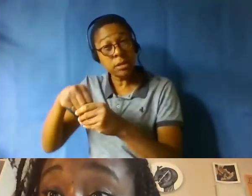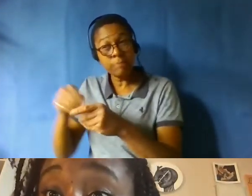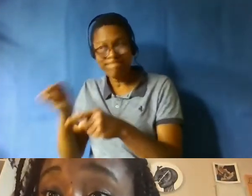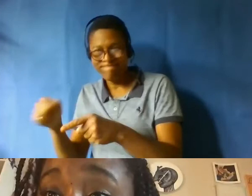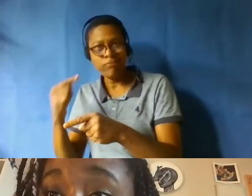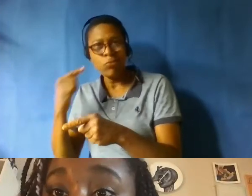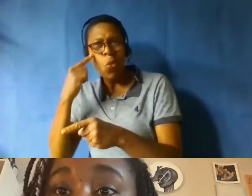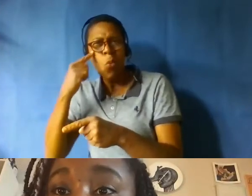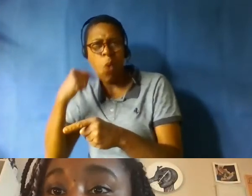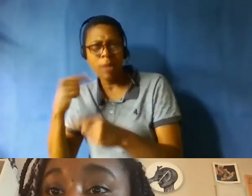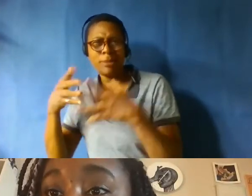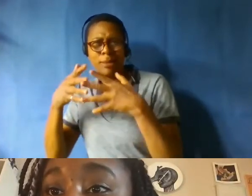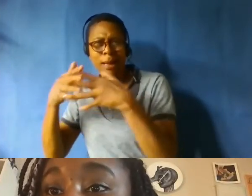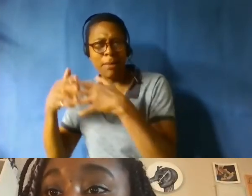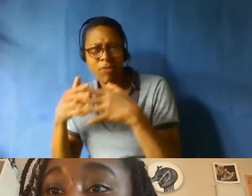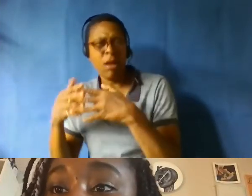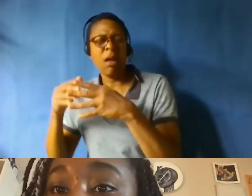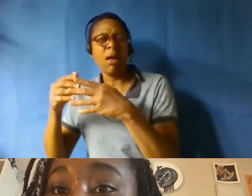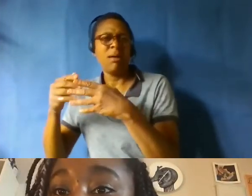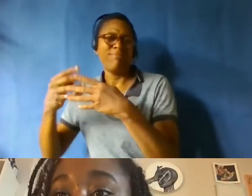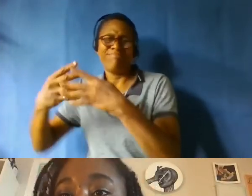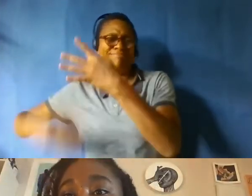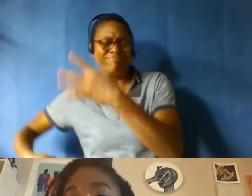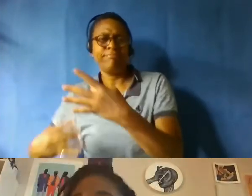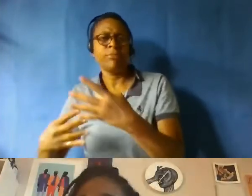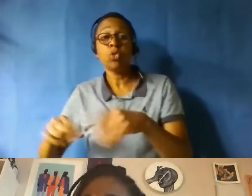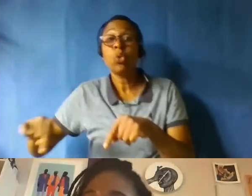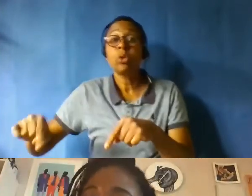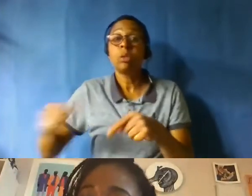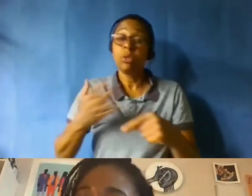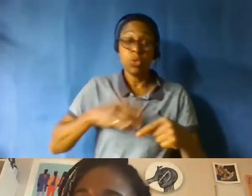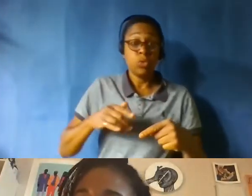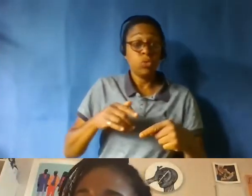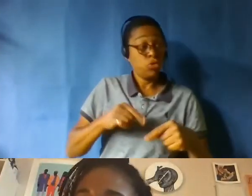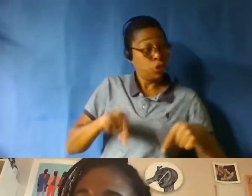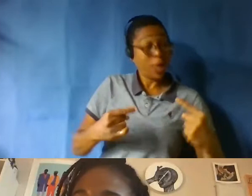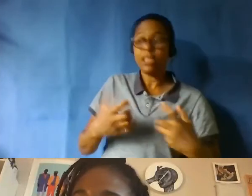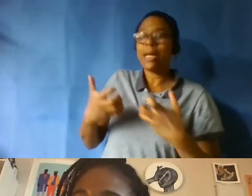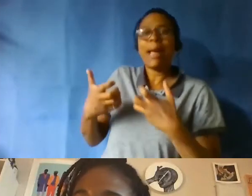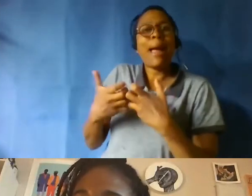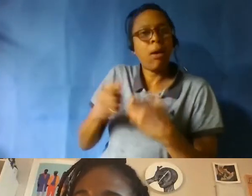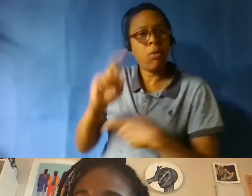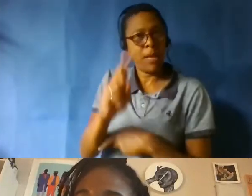different context challenging where you can speak and how you can speak hi can